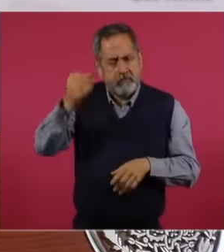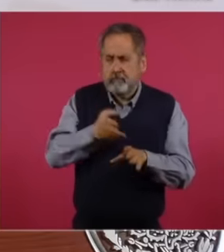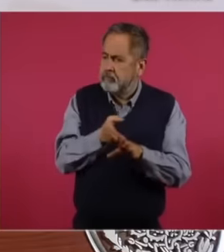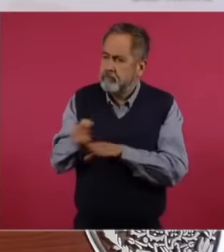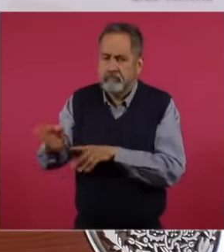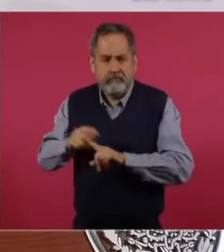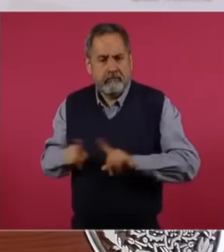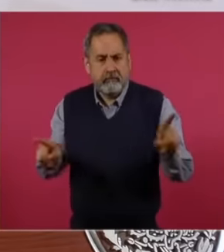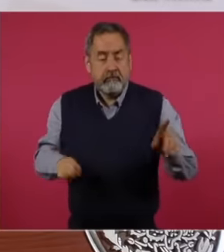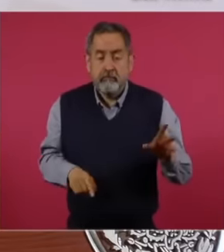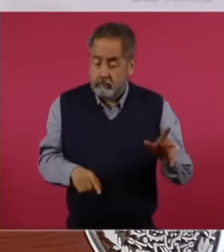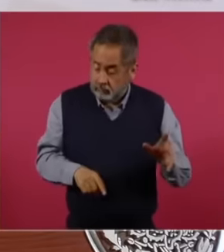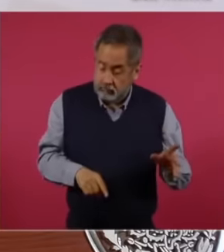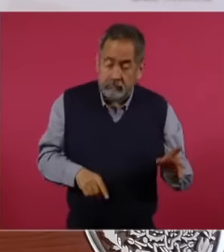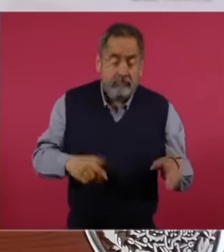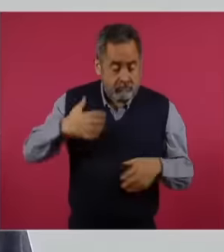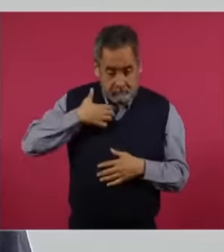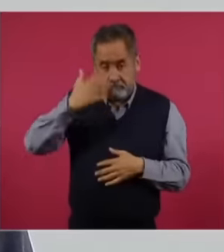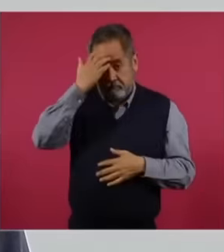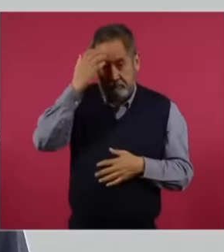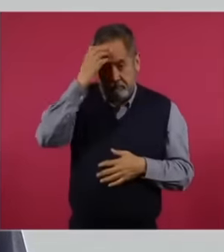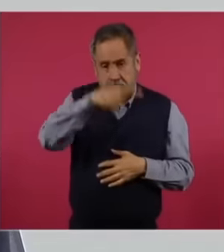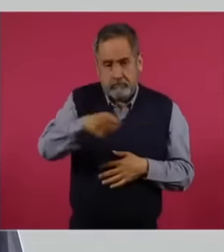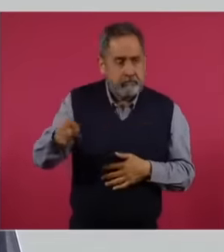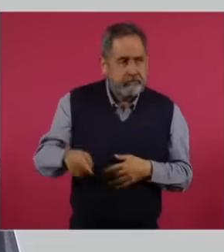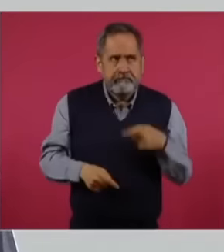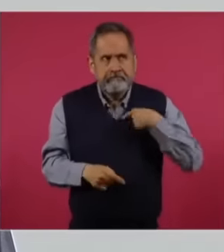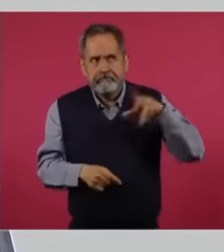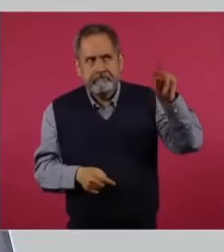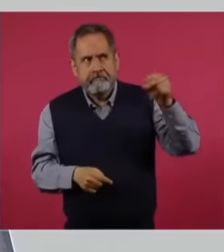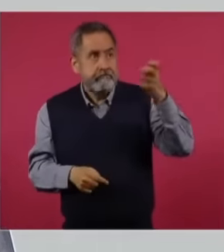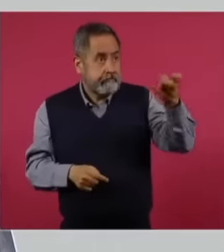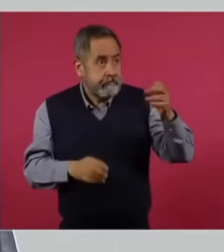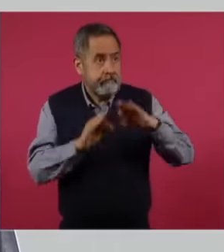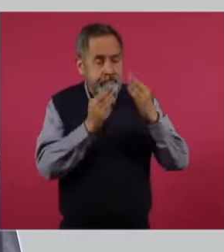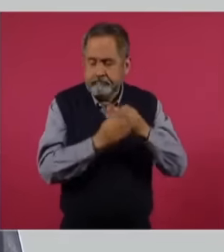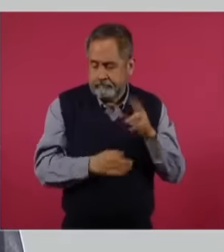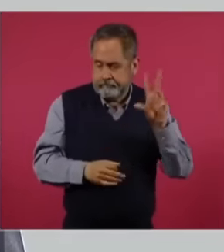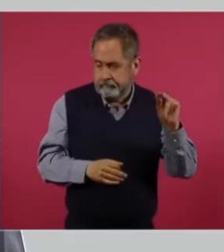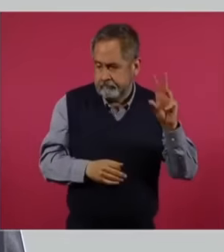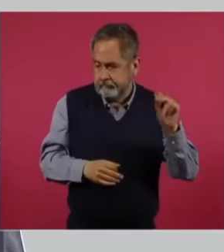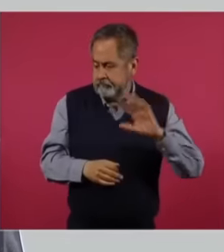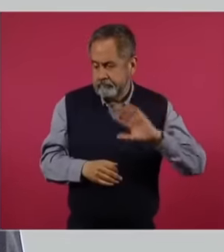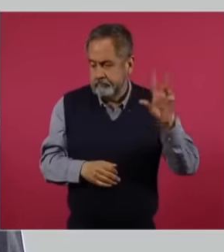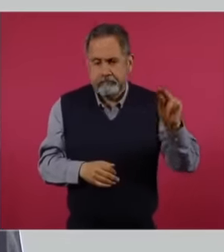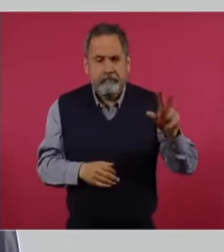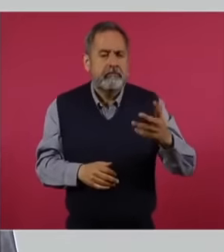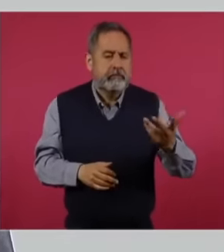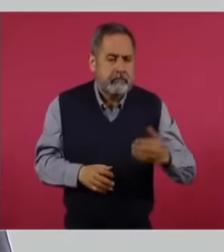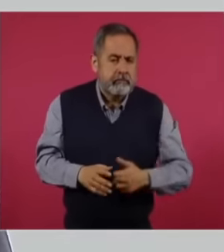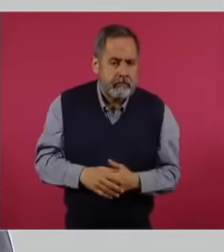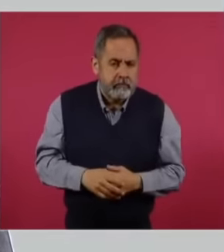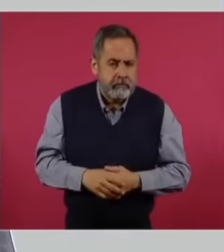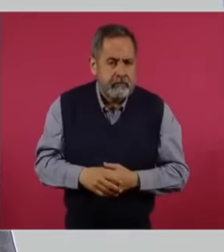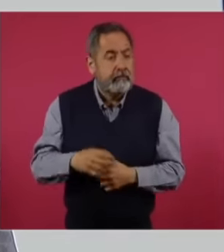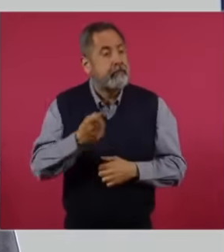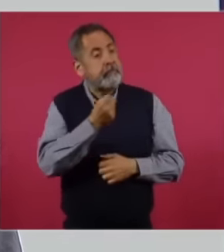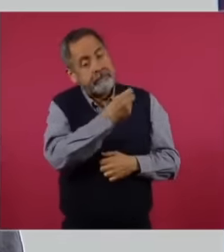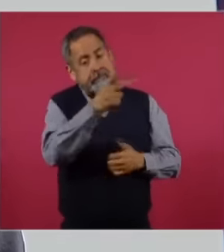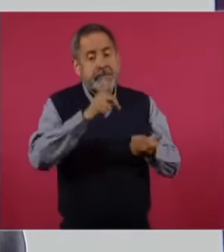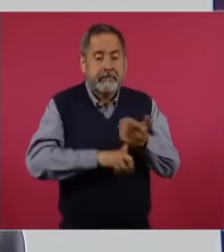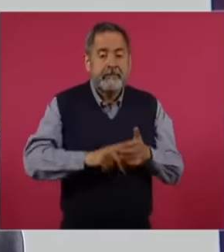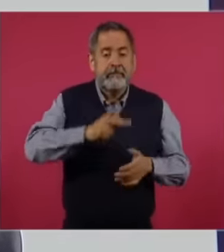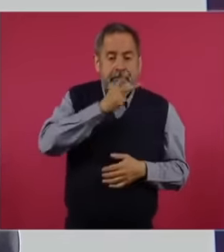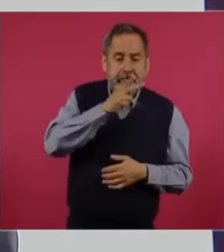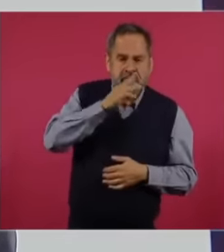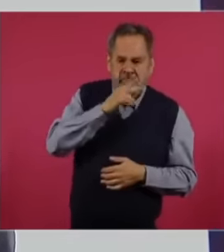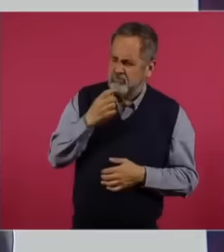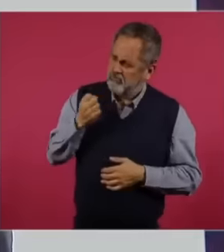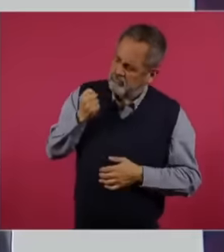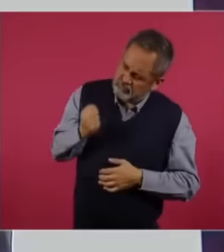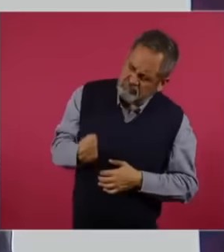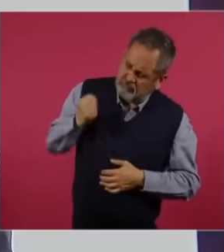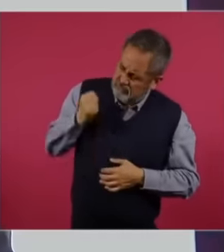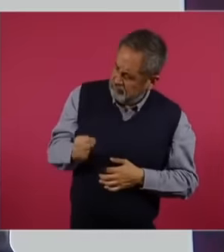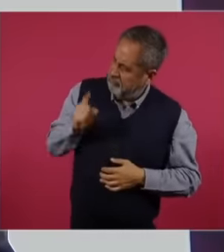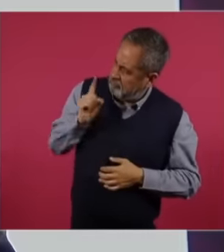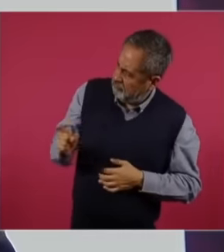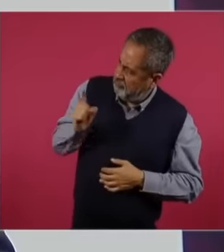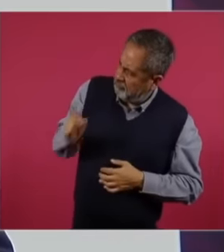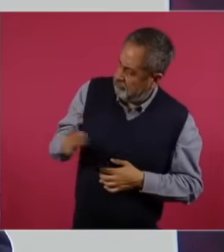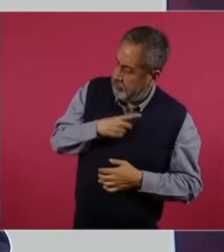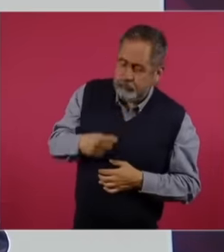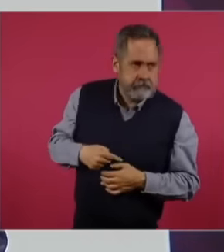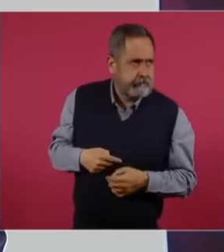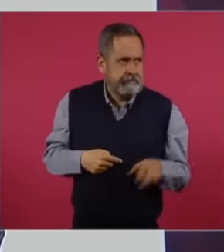and they say no, no. And there are many dads who are authoritarian, no, and